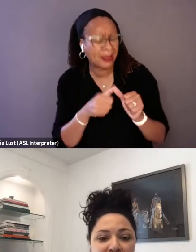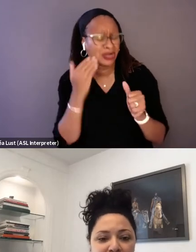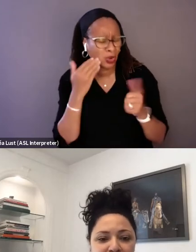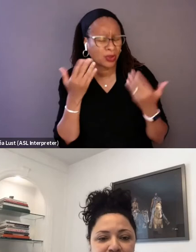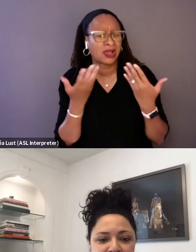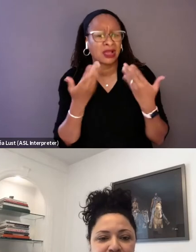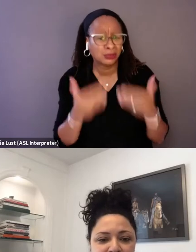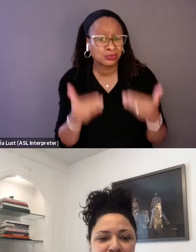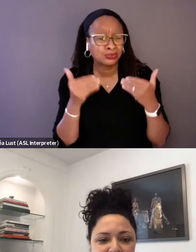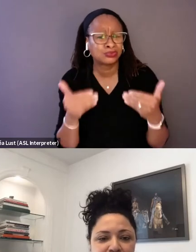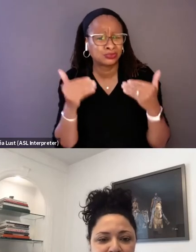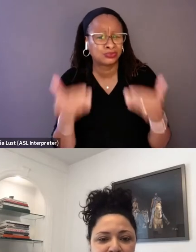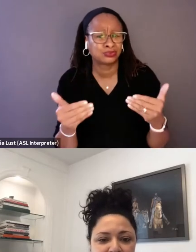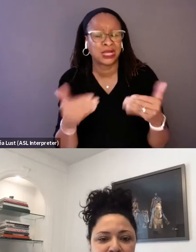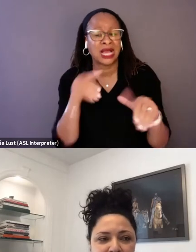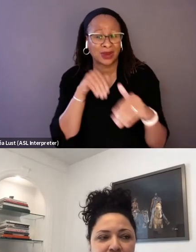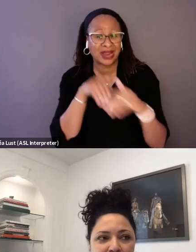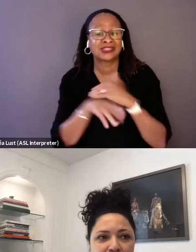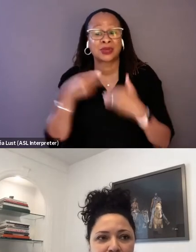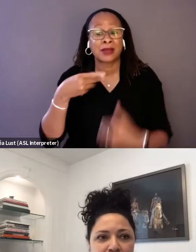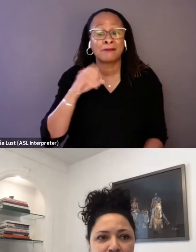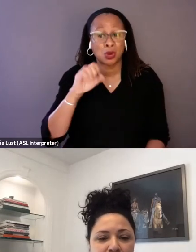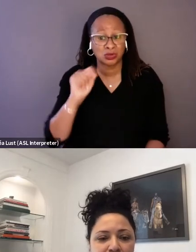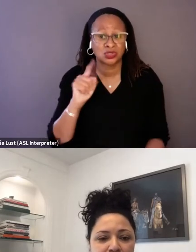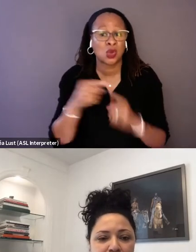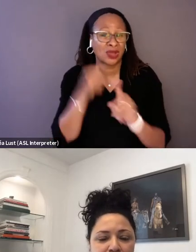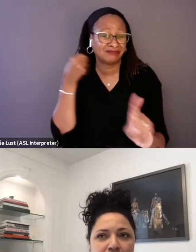and entering post when the pandemic happened.